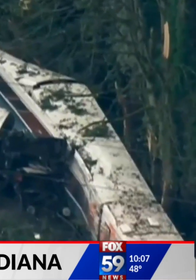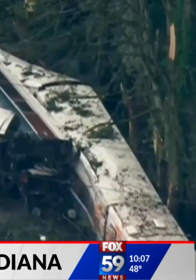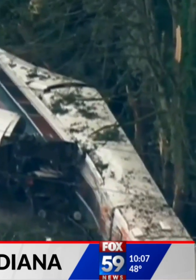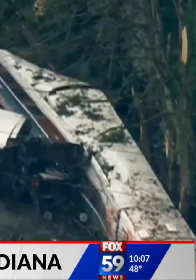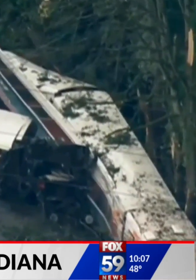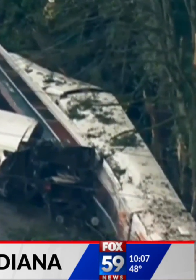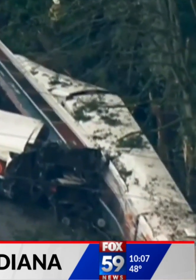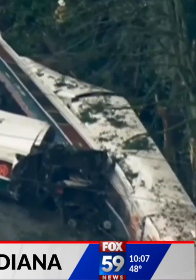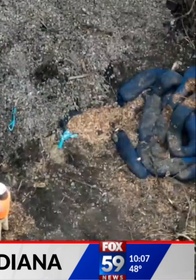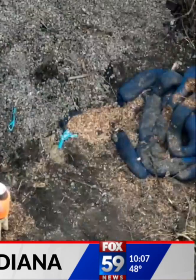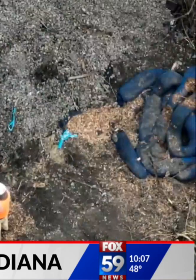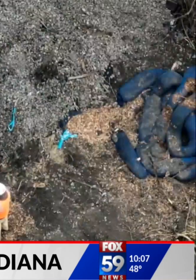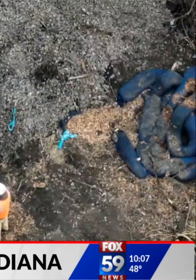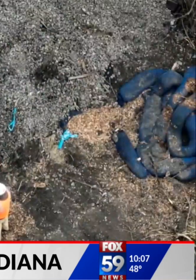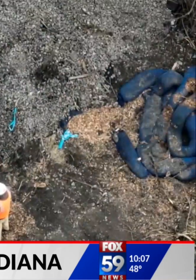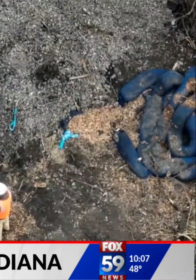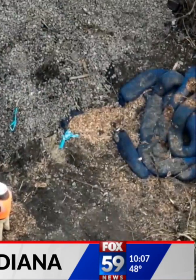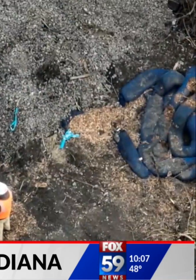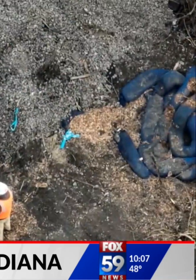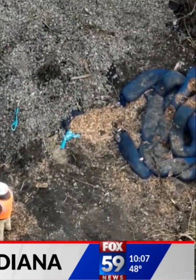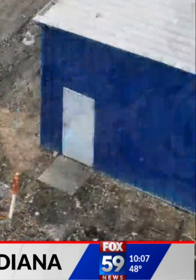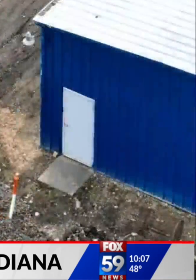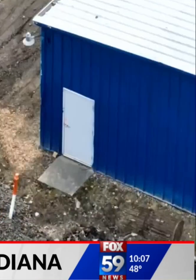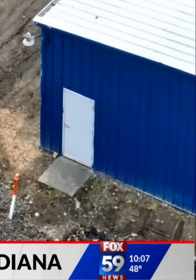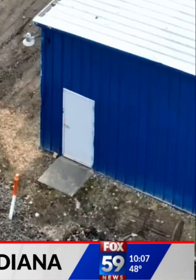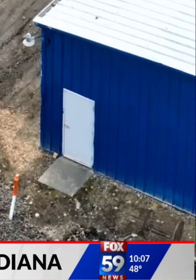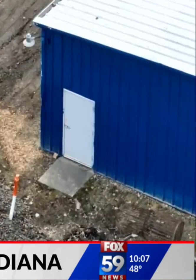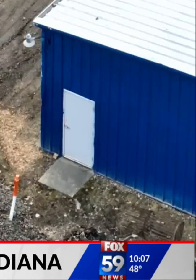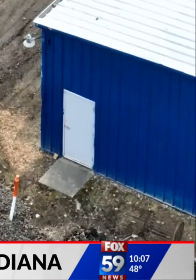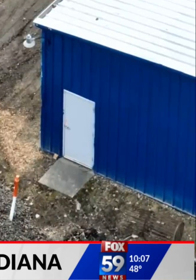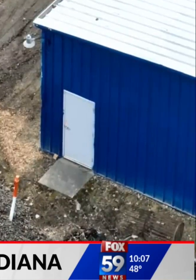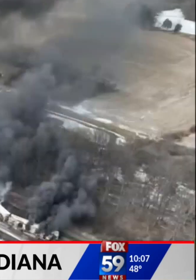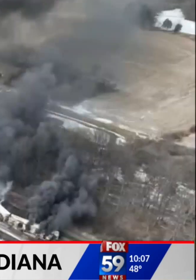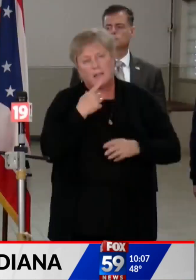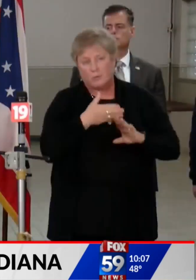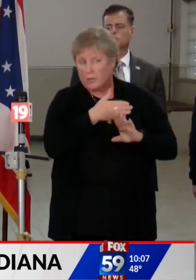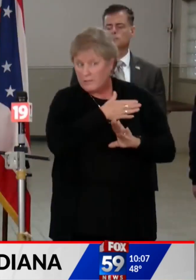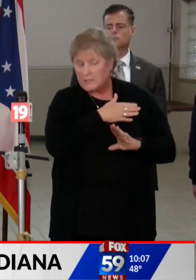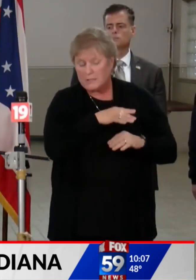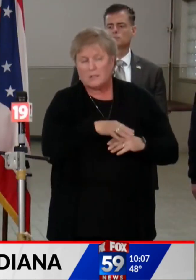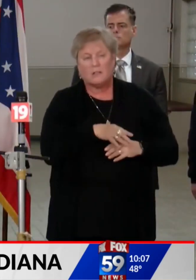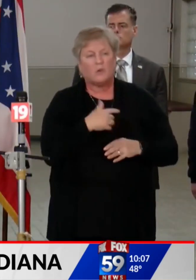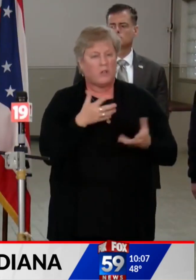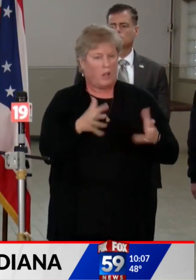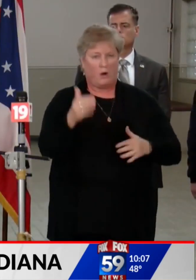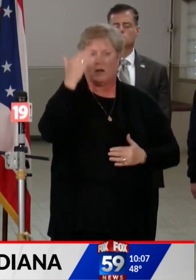THAT THE TRAIN WAS CARRYING EPA OFFICIALS SAY MOVING THE WASTE IS A CLOSELY REGULATED PROCESS THAT THEY SAY WILL BE